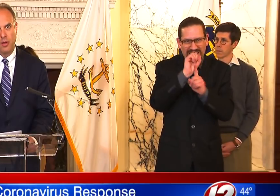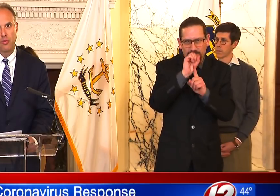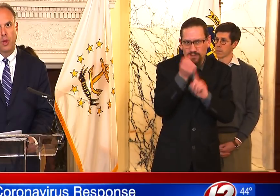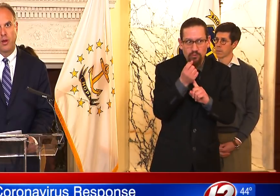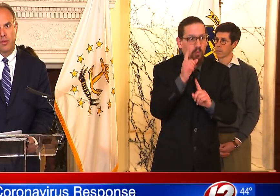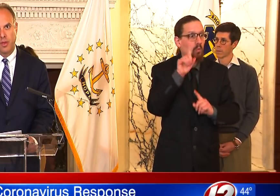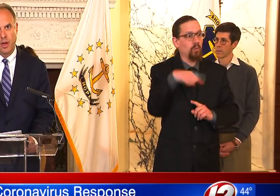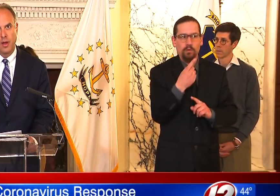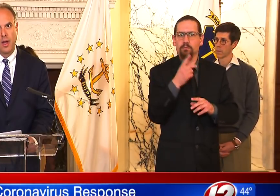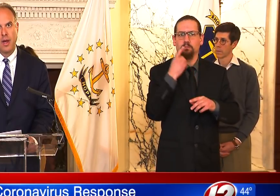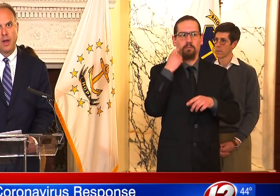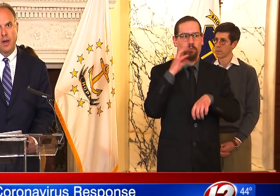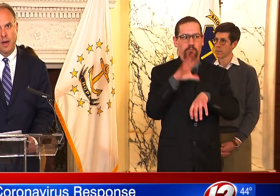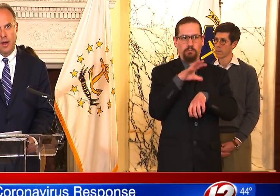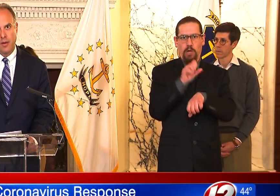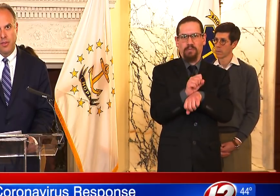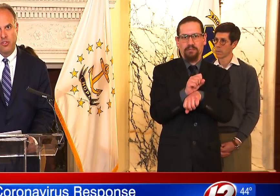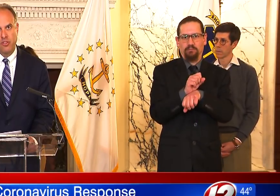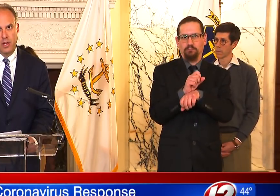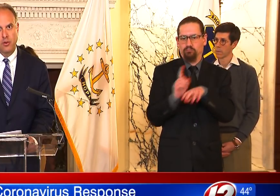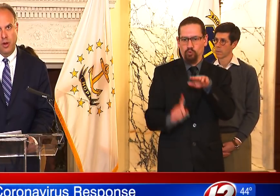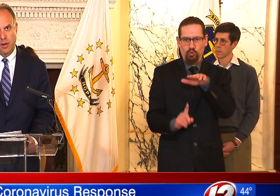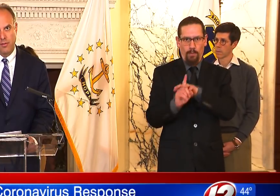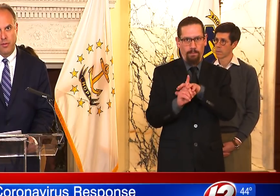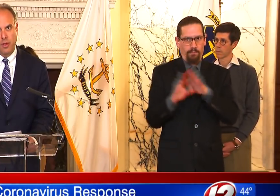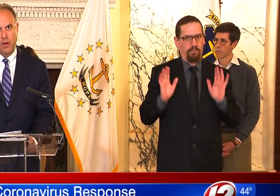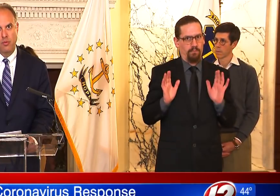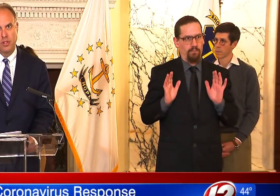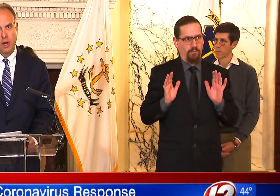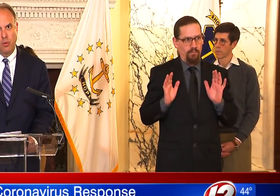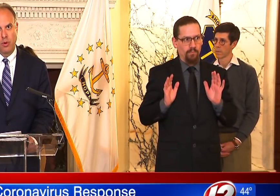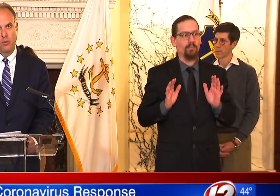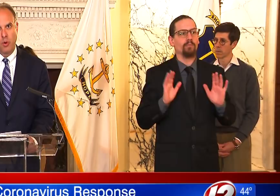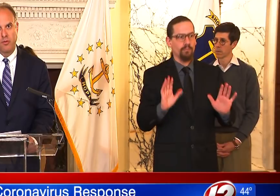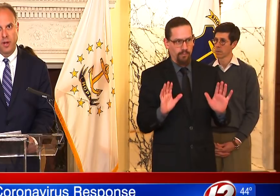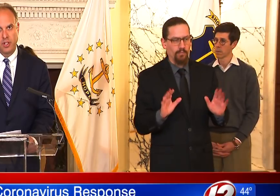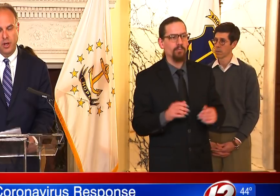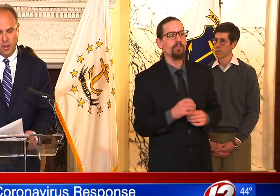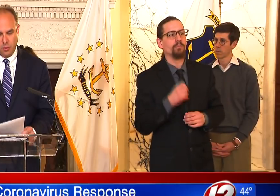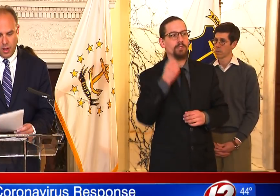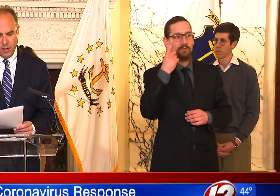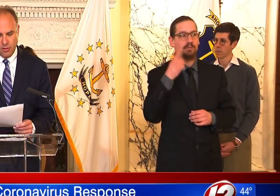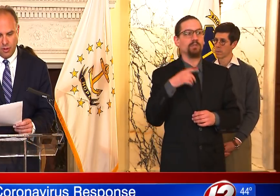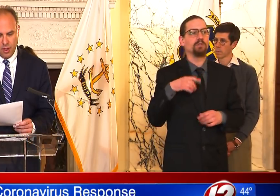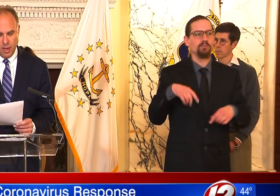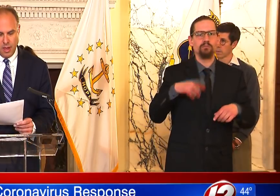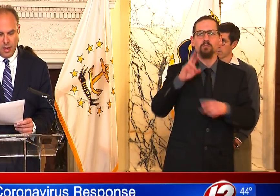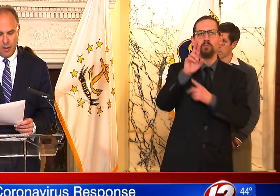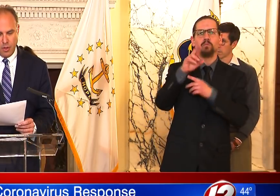CERTAIN SPECIFIC CIRCUMSTANCES, WE ARE GOING TO ALLOW APPOINTMENT ONLY SCENARIOS